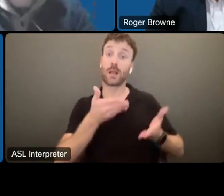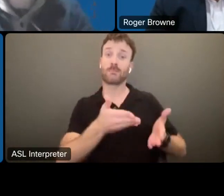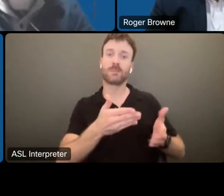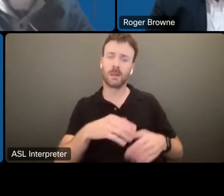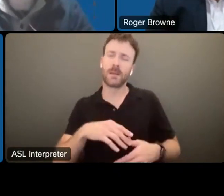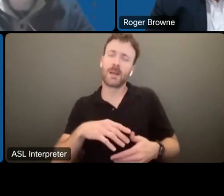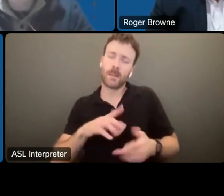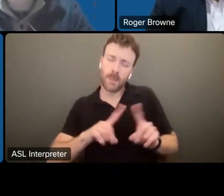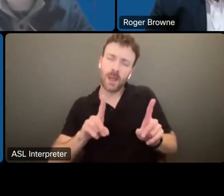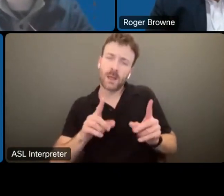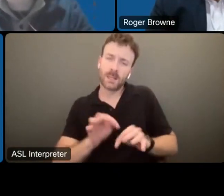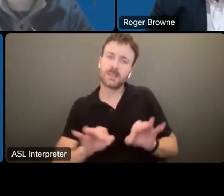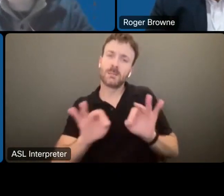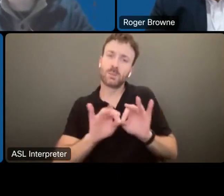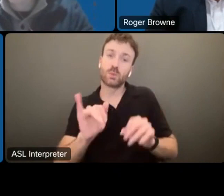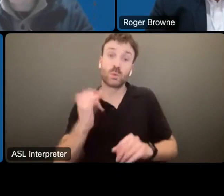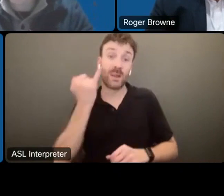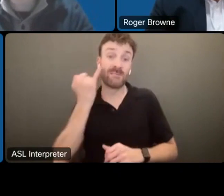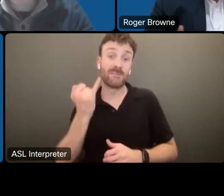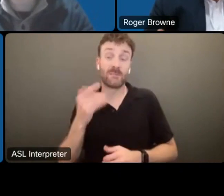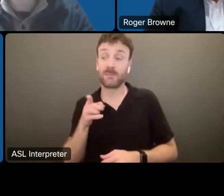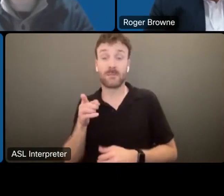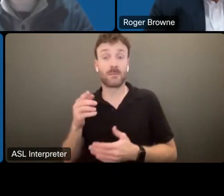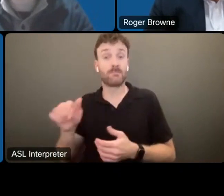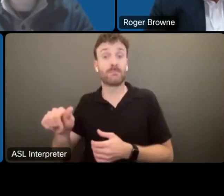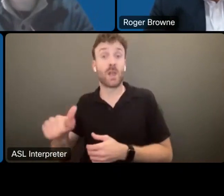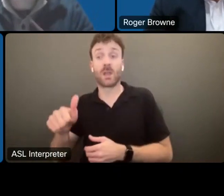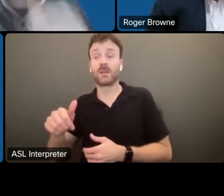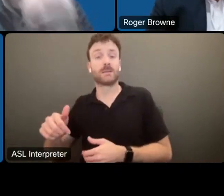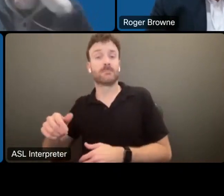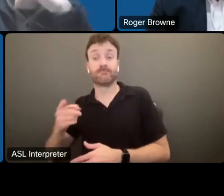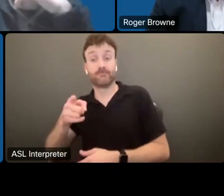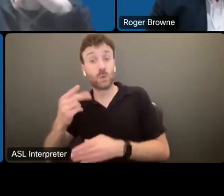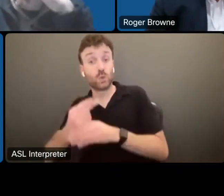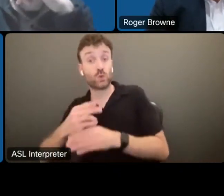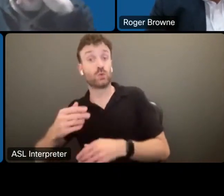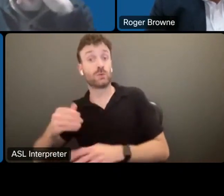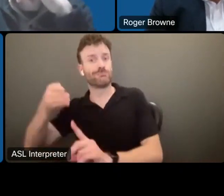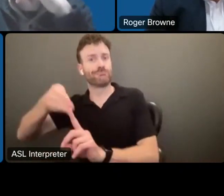But quite frankly if you're an avid user of a different app, and that's your preference,